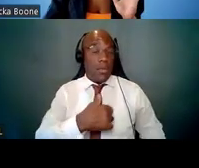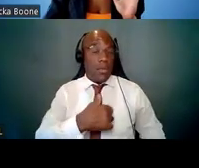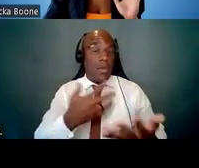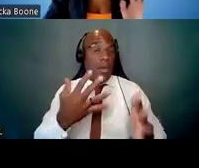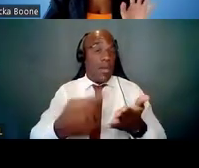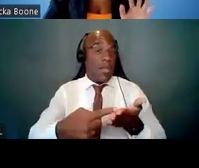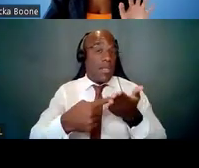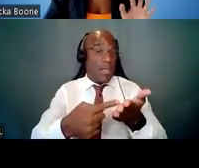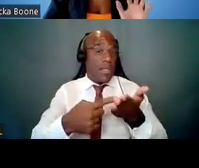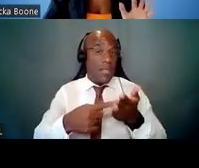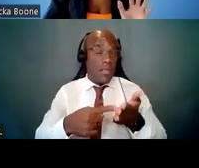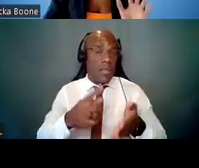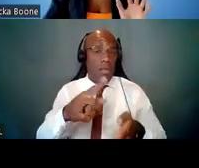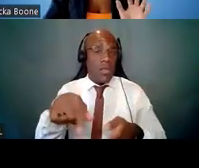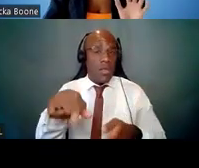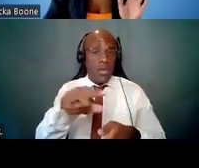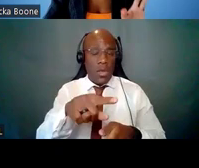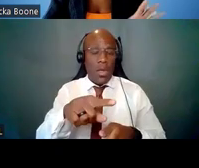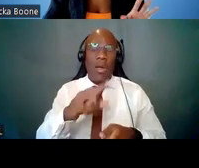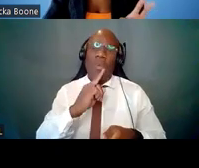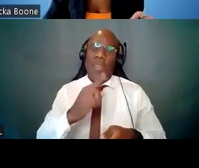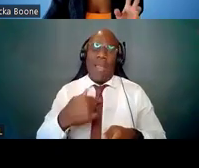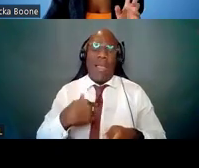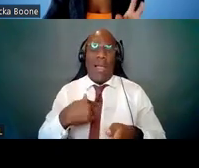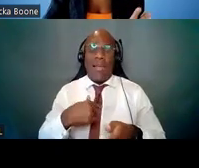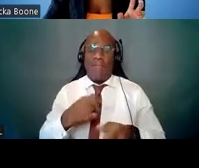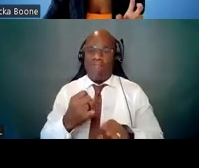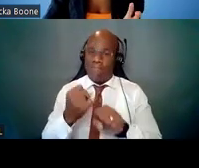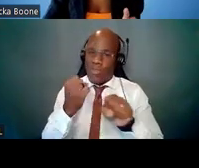I strongly urge you to subscribe to the weekly email